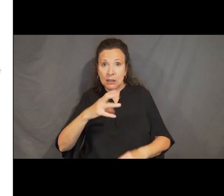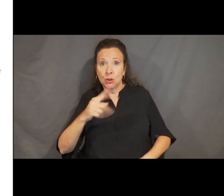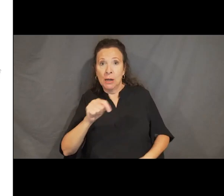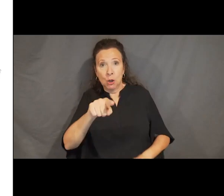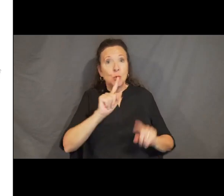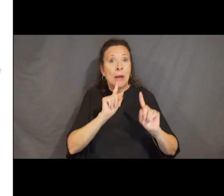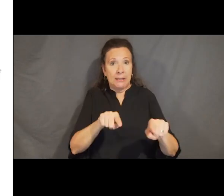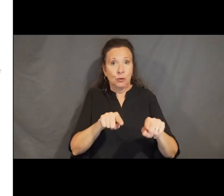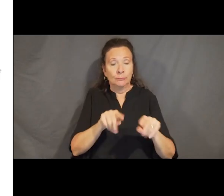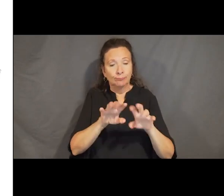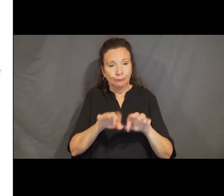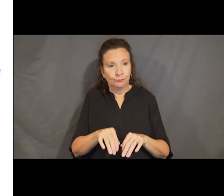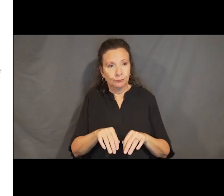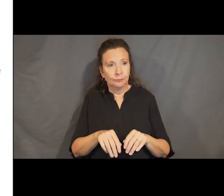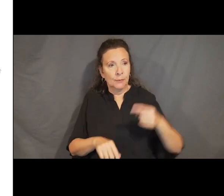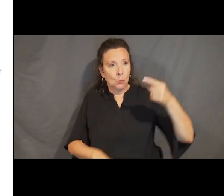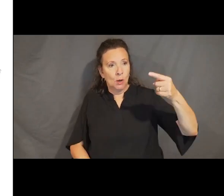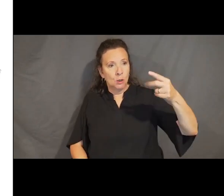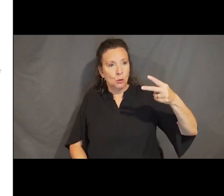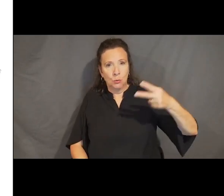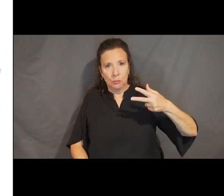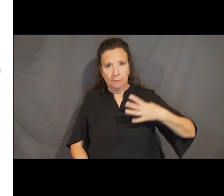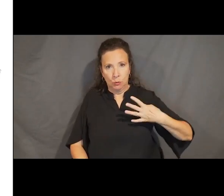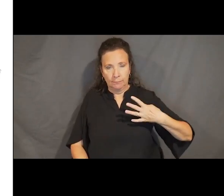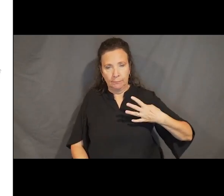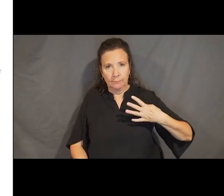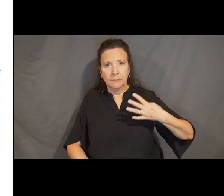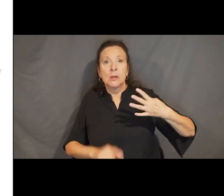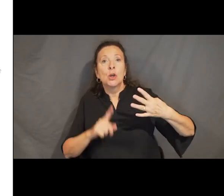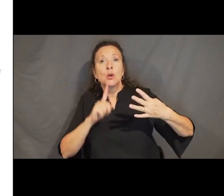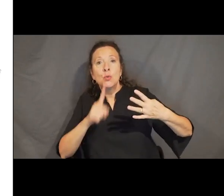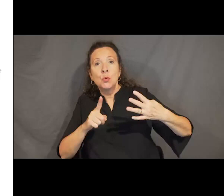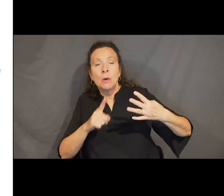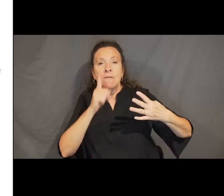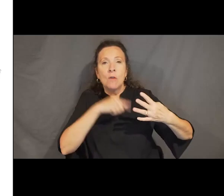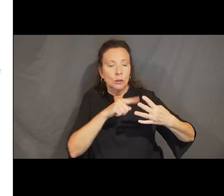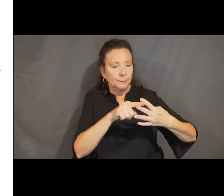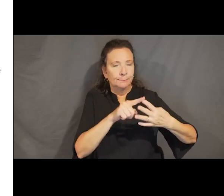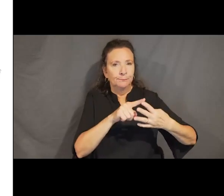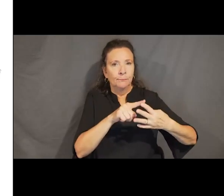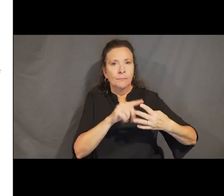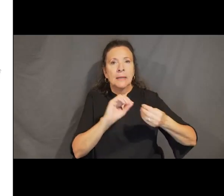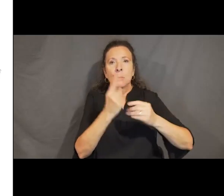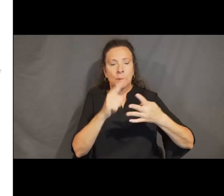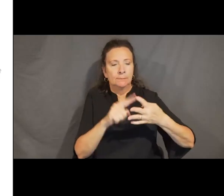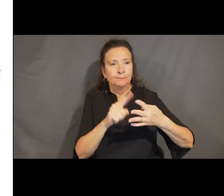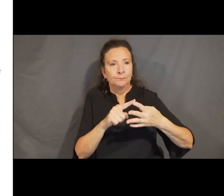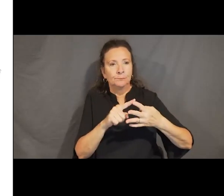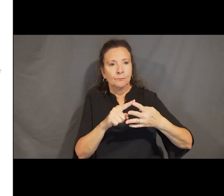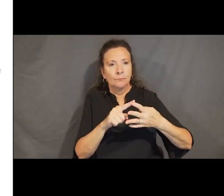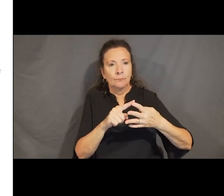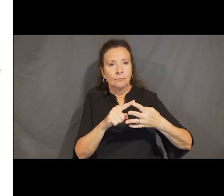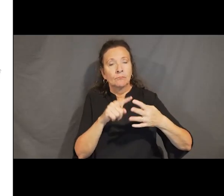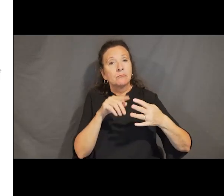one, two, three, and four, true/false fear number one. Accessibility can be fully automated today